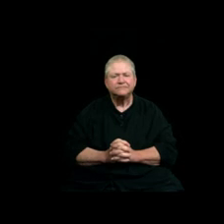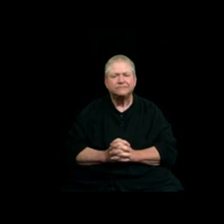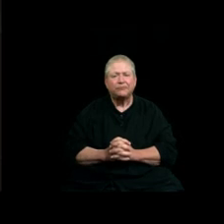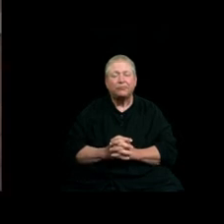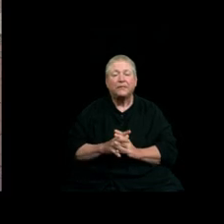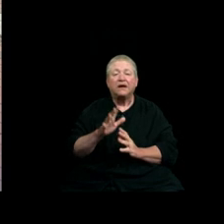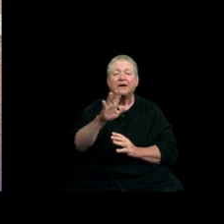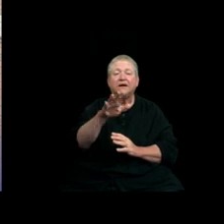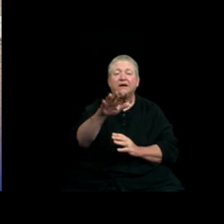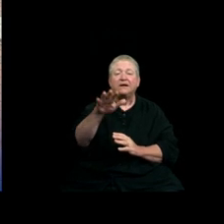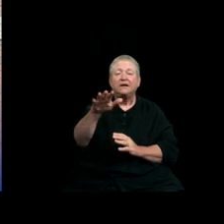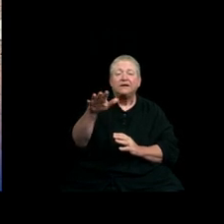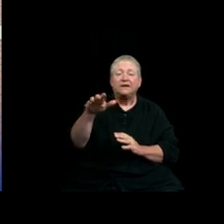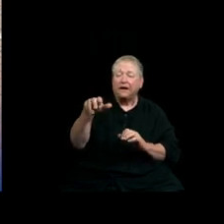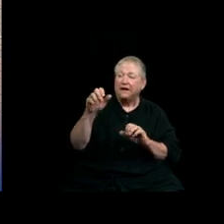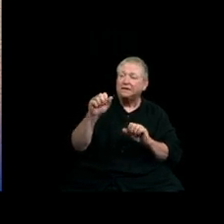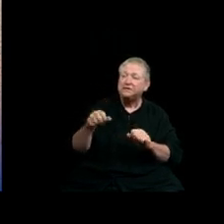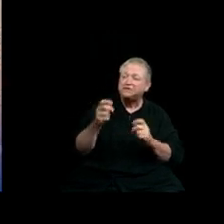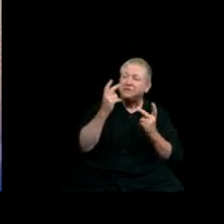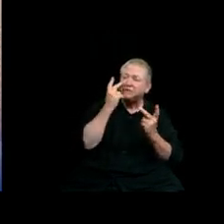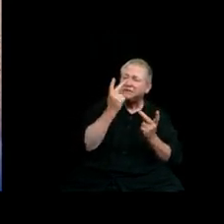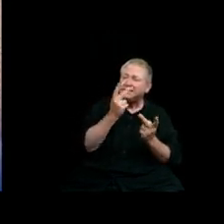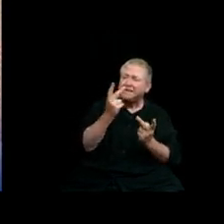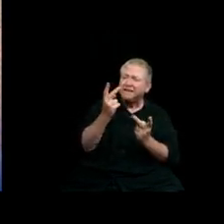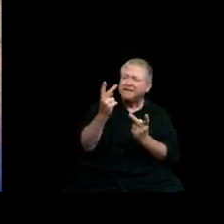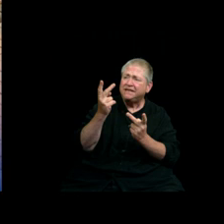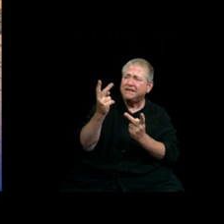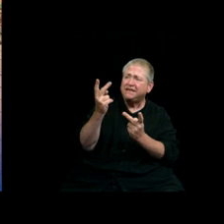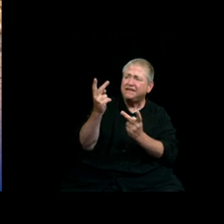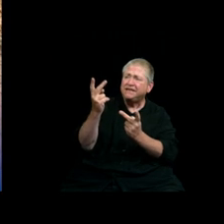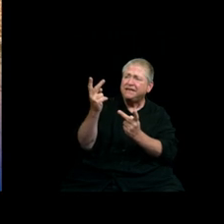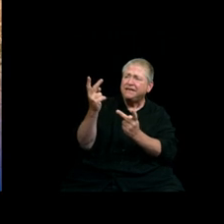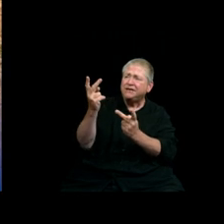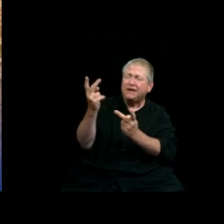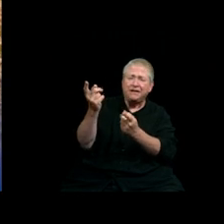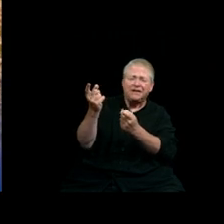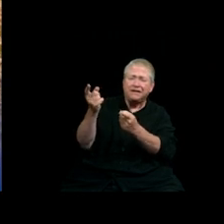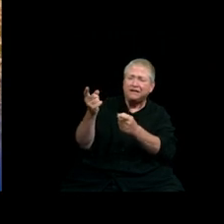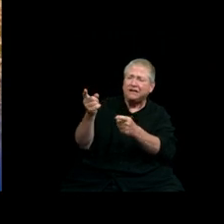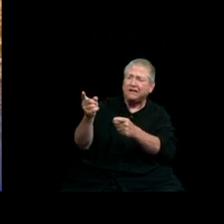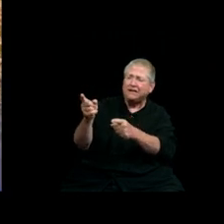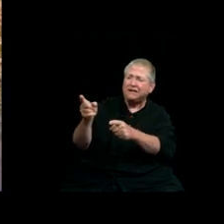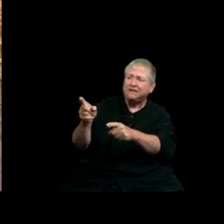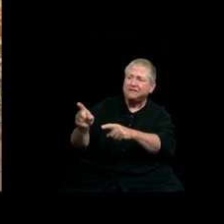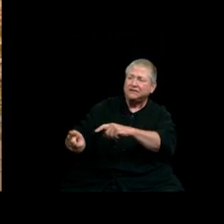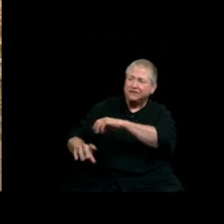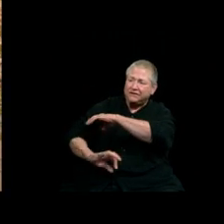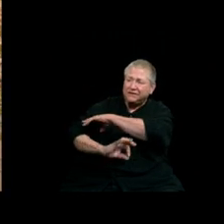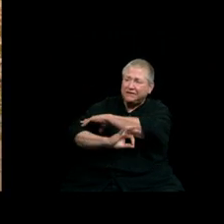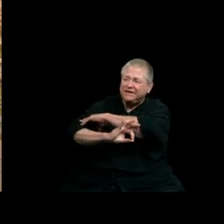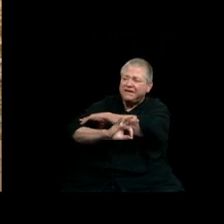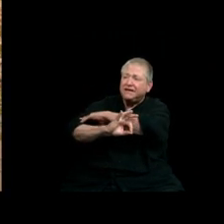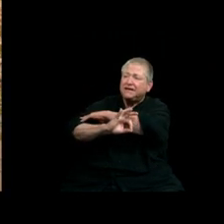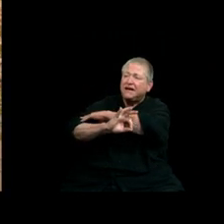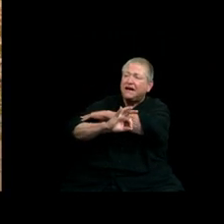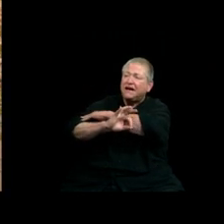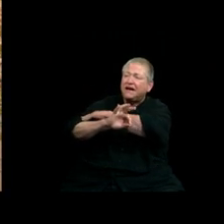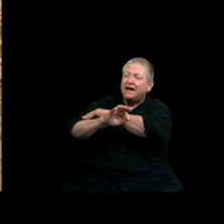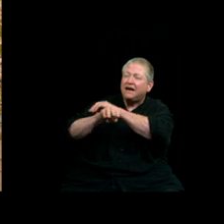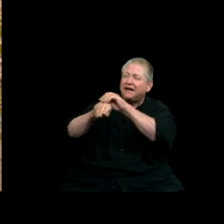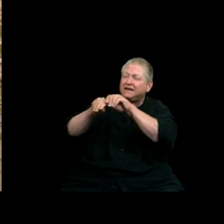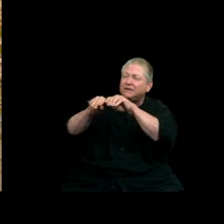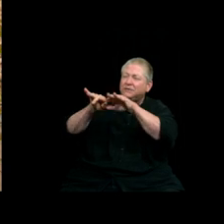Oh say can you see by the dawn's early light